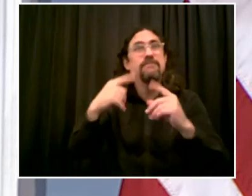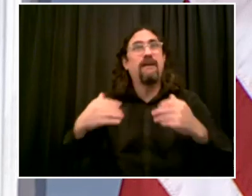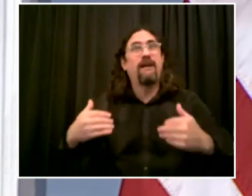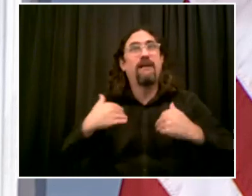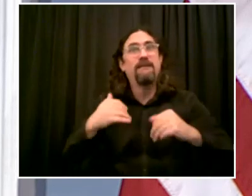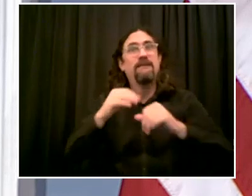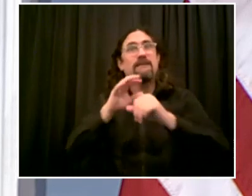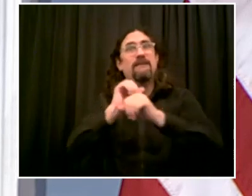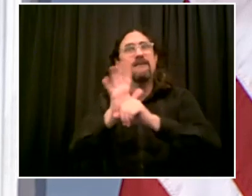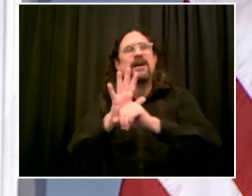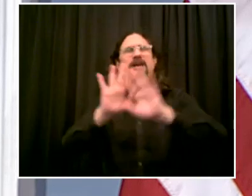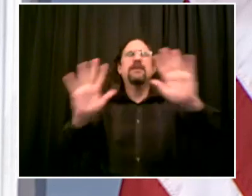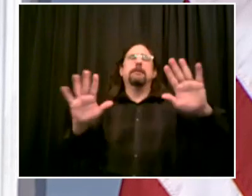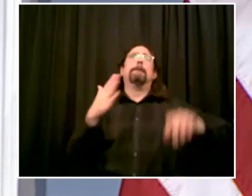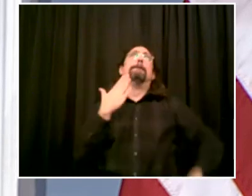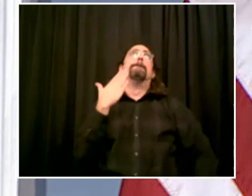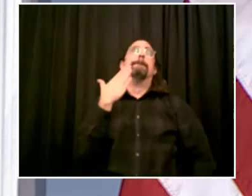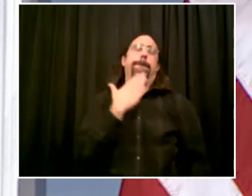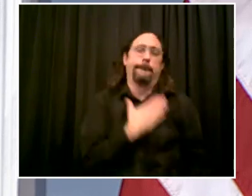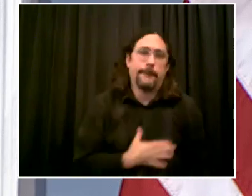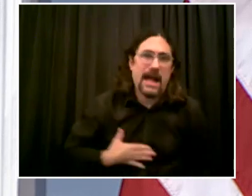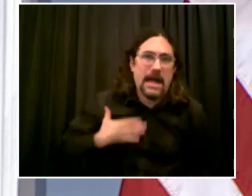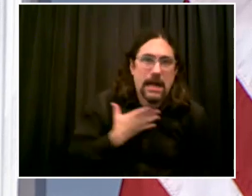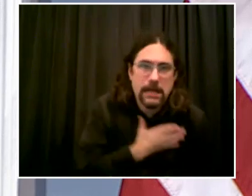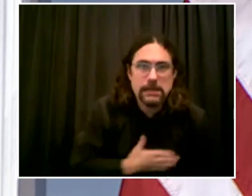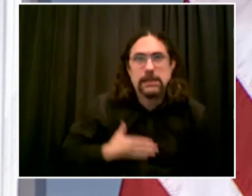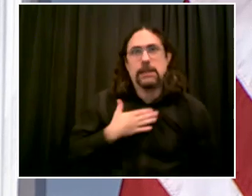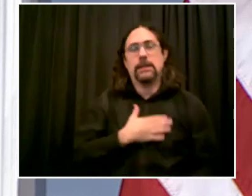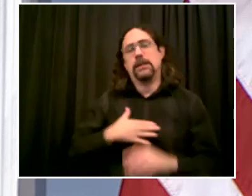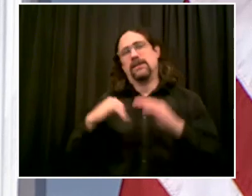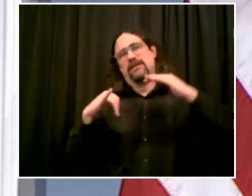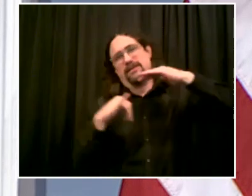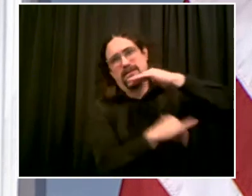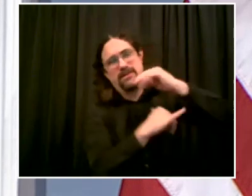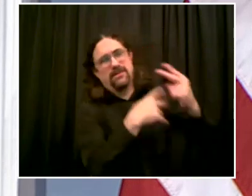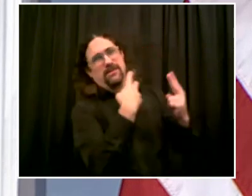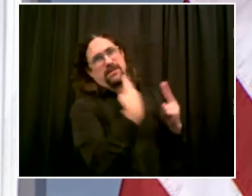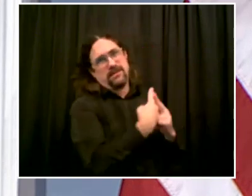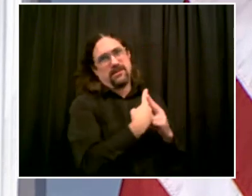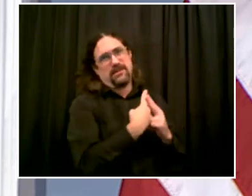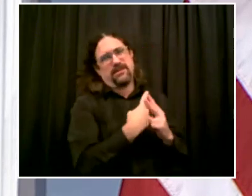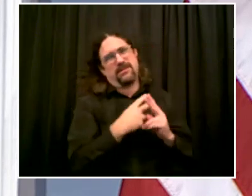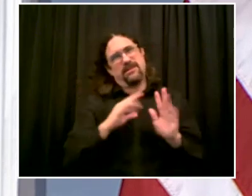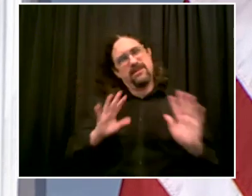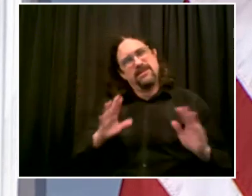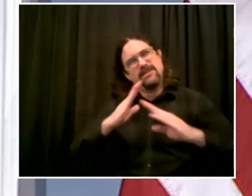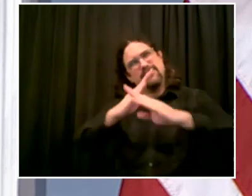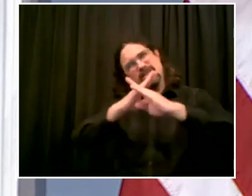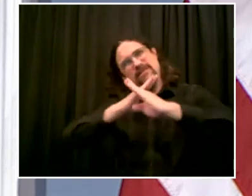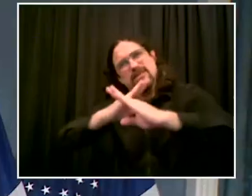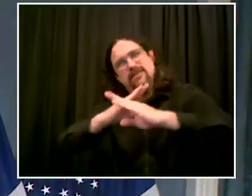ABOUT YOUR CONTACTS THEY ACN HELP OTHERS SEPARATE SAFELY. I AM INDEBTED TO YOU.